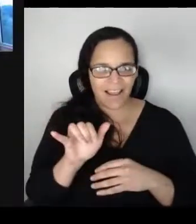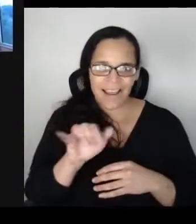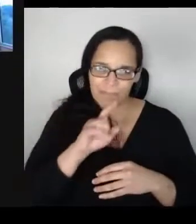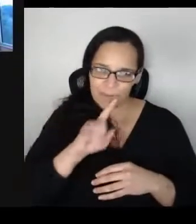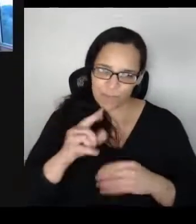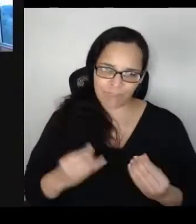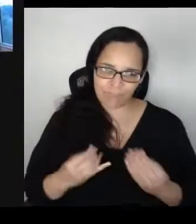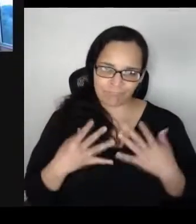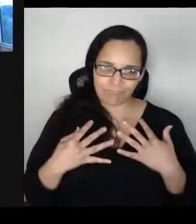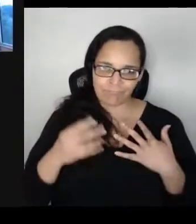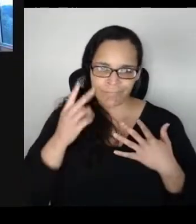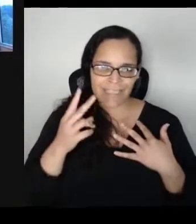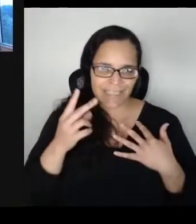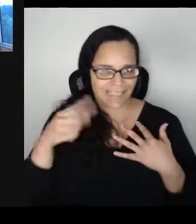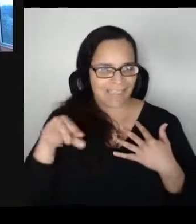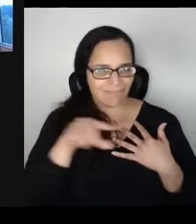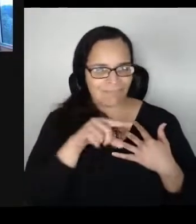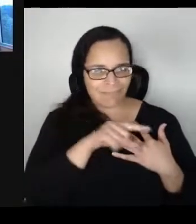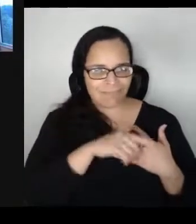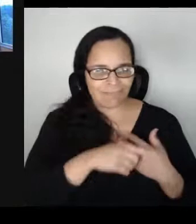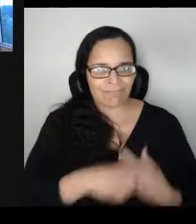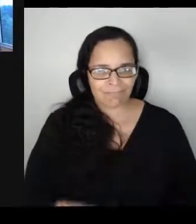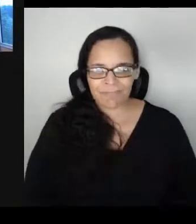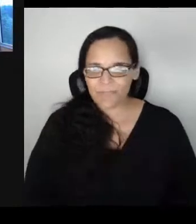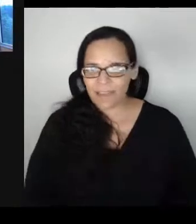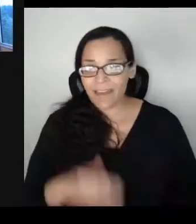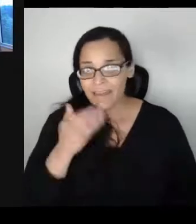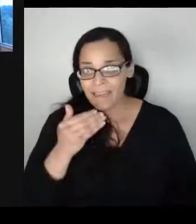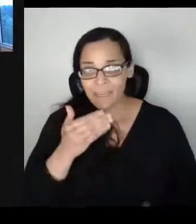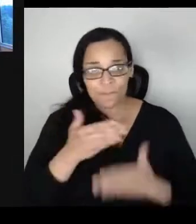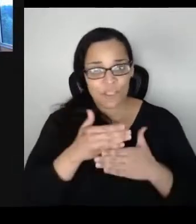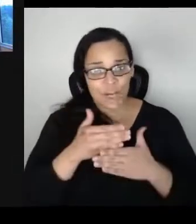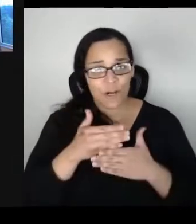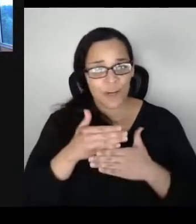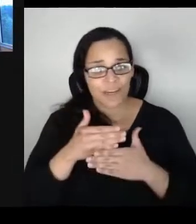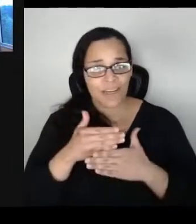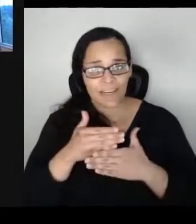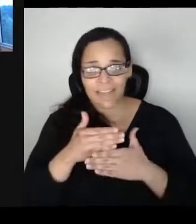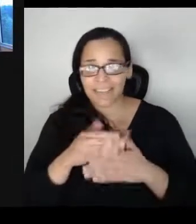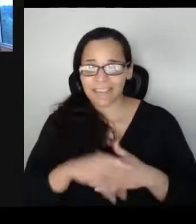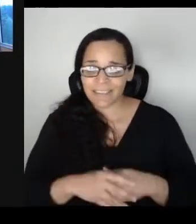Thank you for sharing that, Naischa. Thank you for just also reminding us